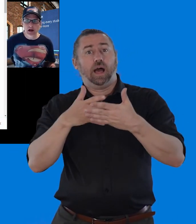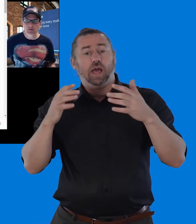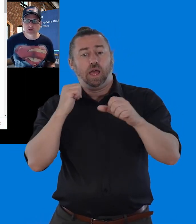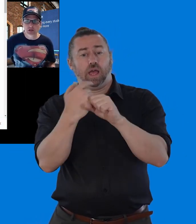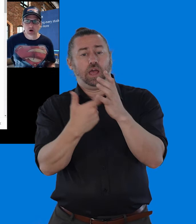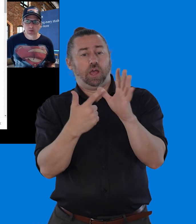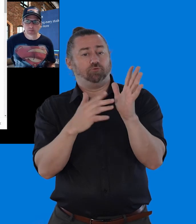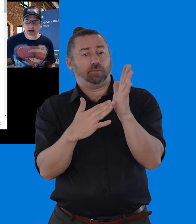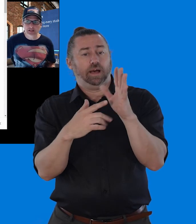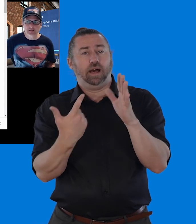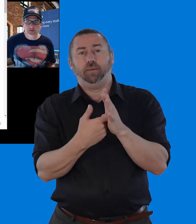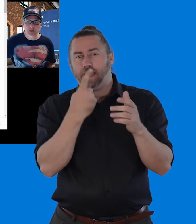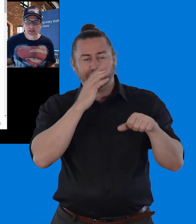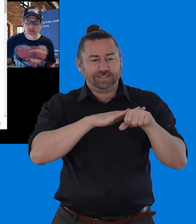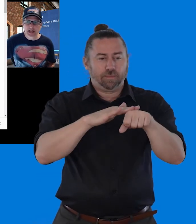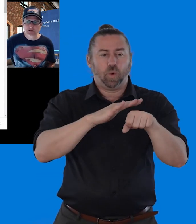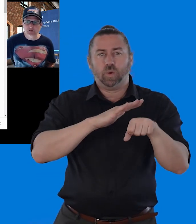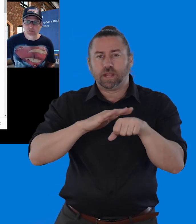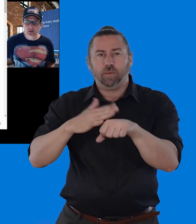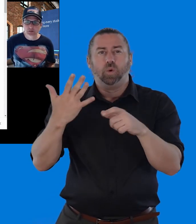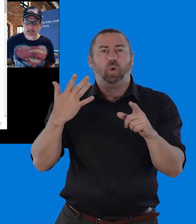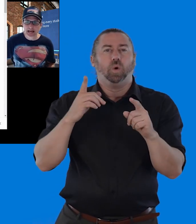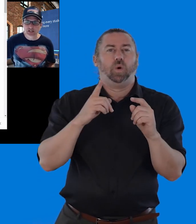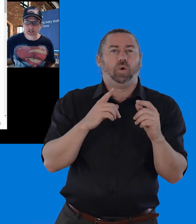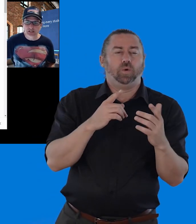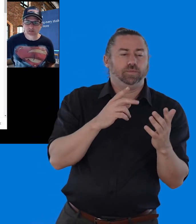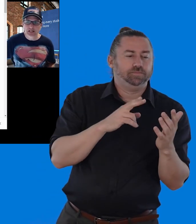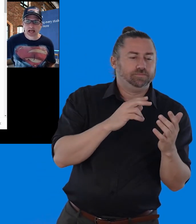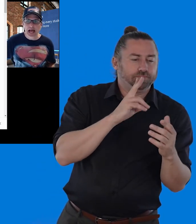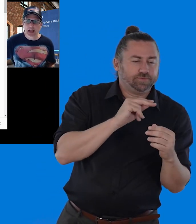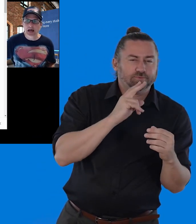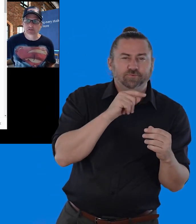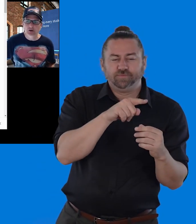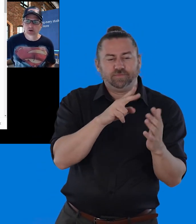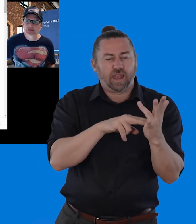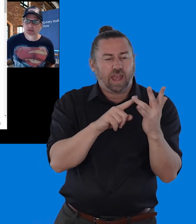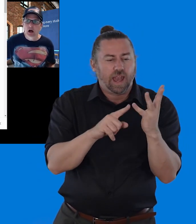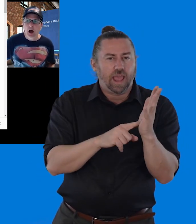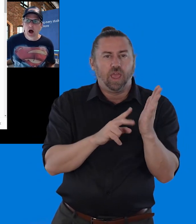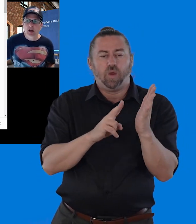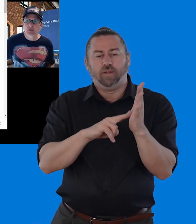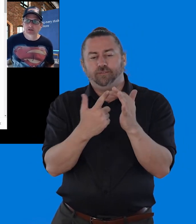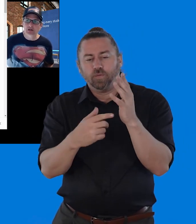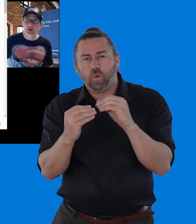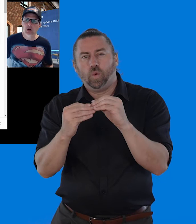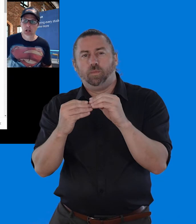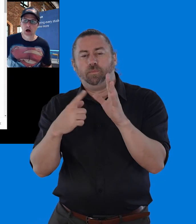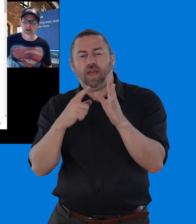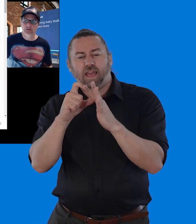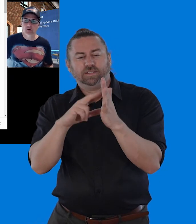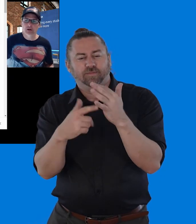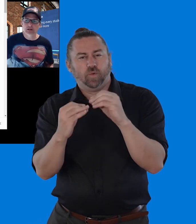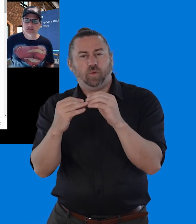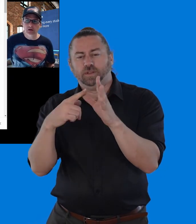I've also got my parts of speech, nouns, verbs, adjectives and adverbs. I've also got line focus.